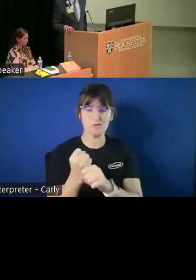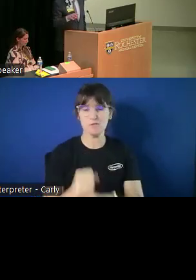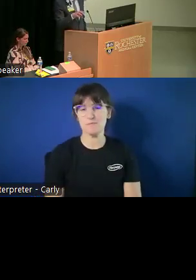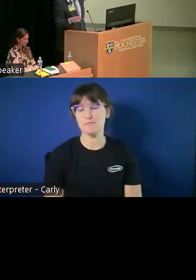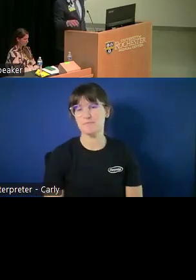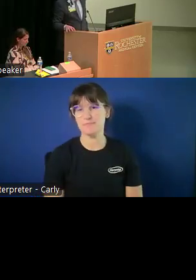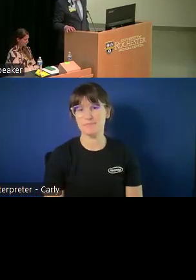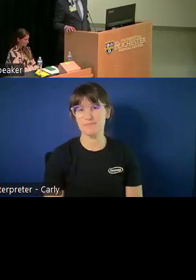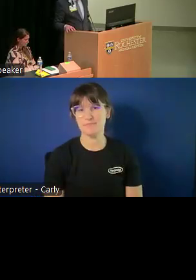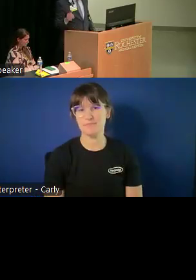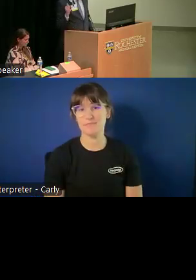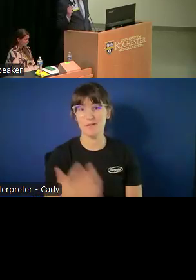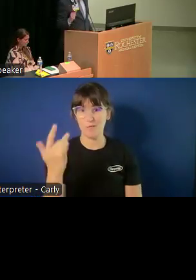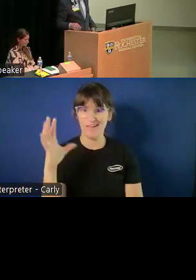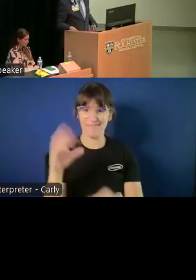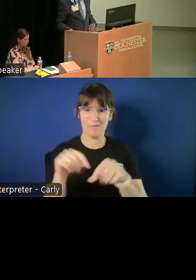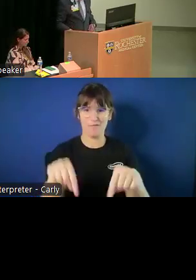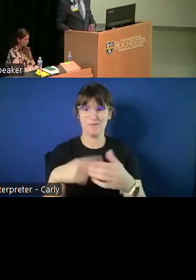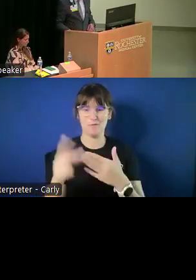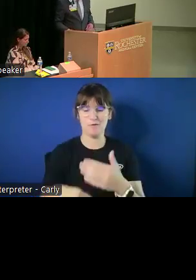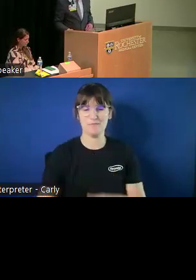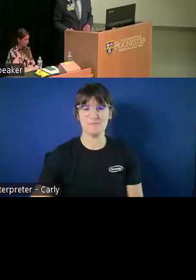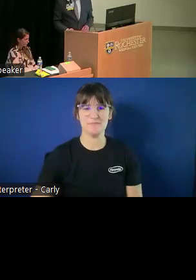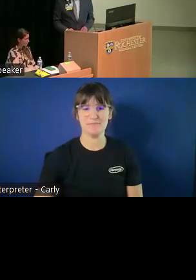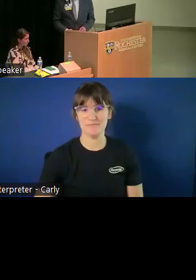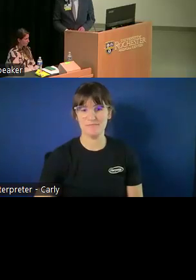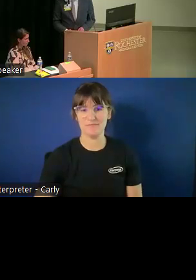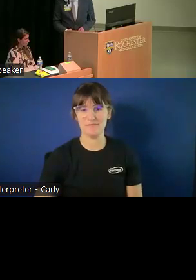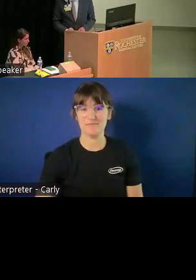uh because they were in this program so there's the save the date for Thursday no December